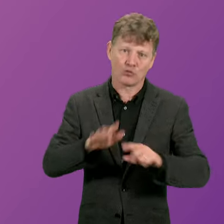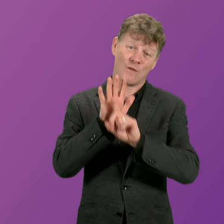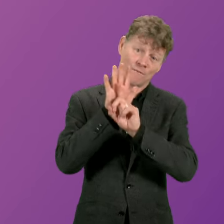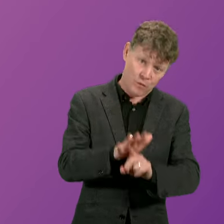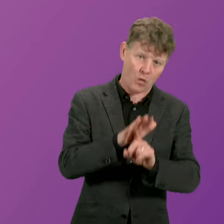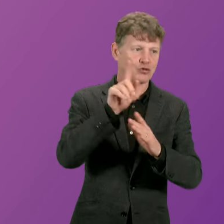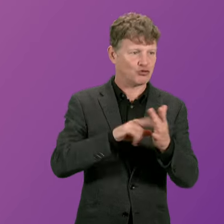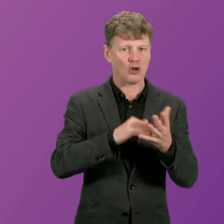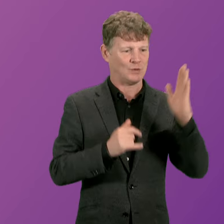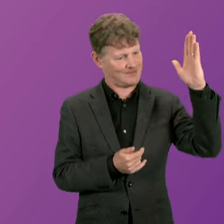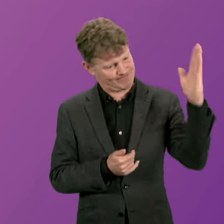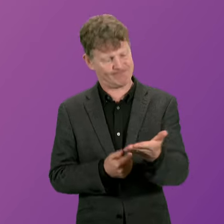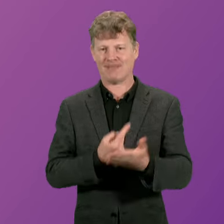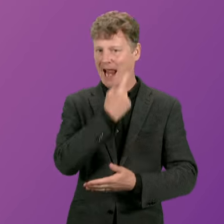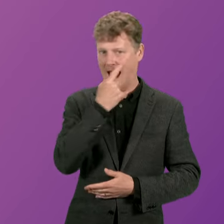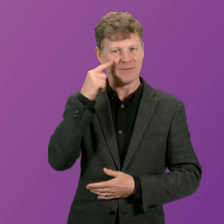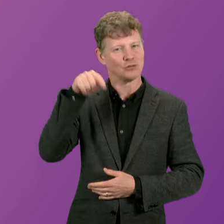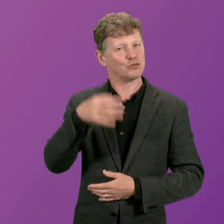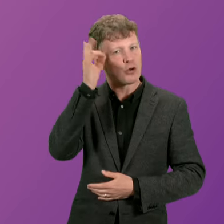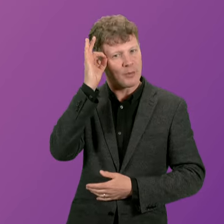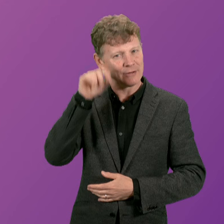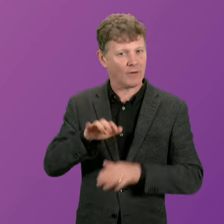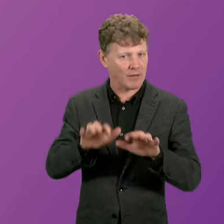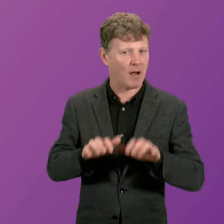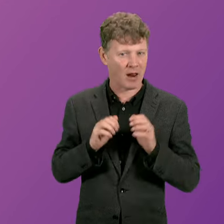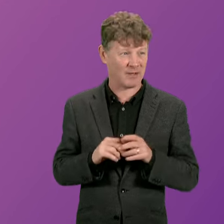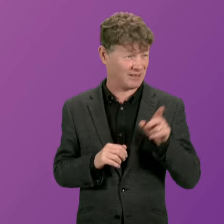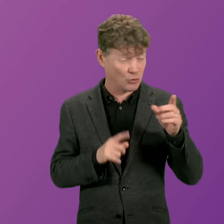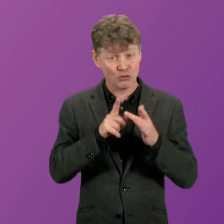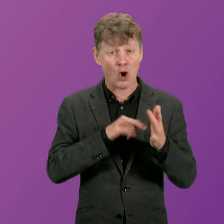committee. Let him not pretend that he respects the integrity of individual